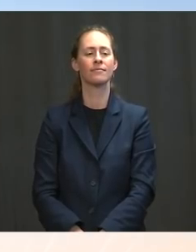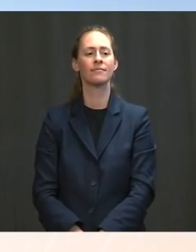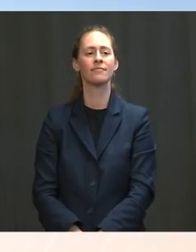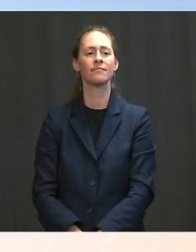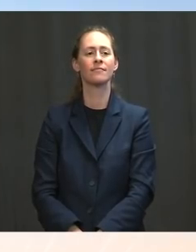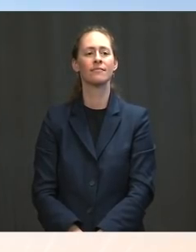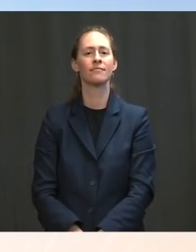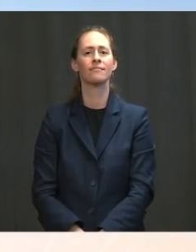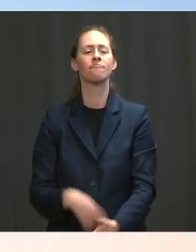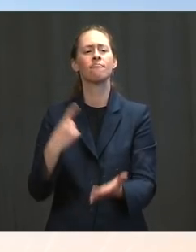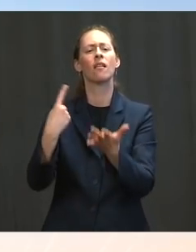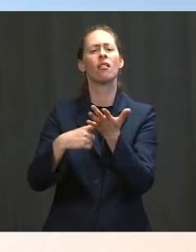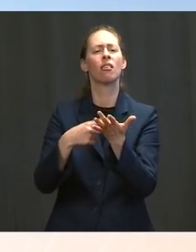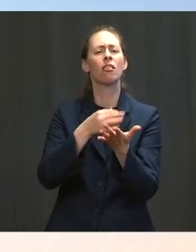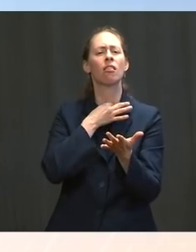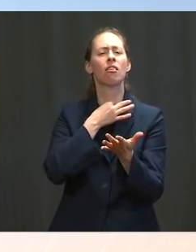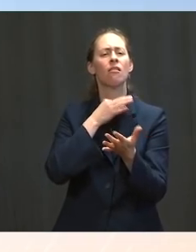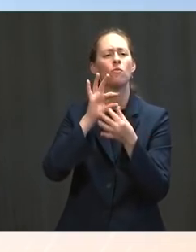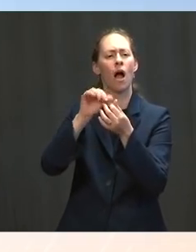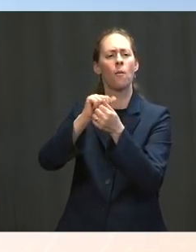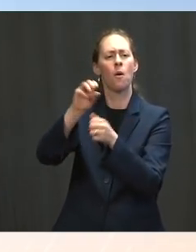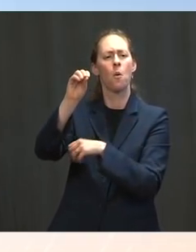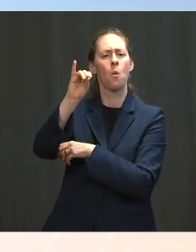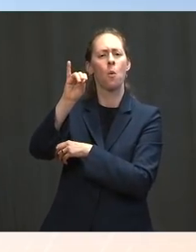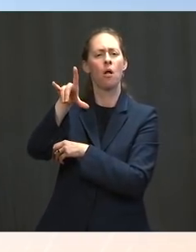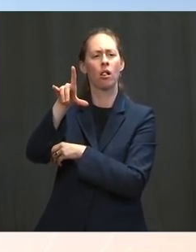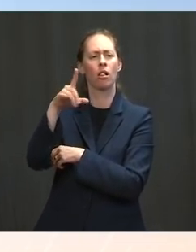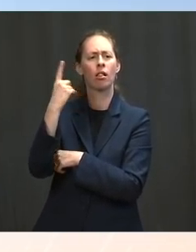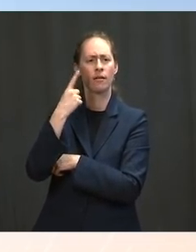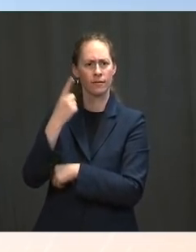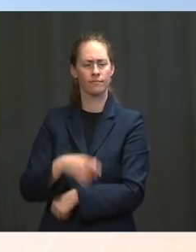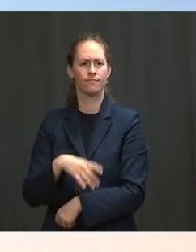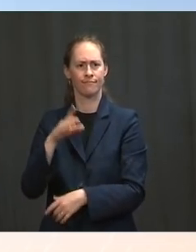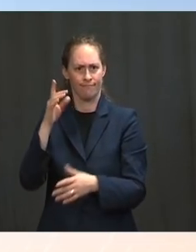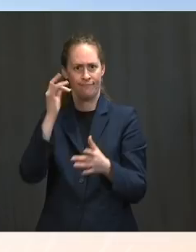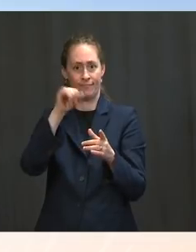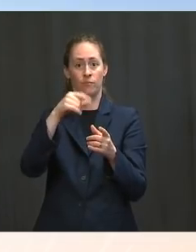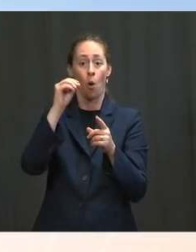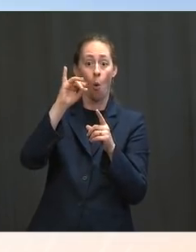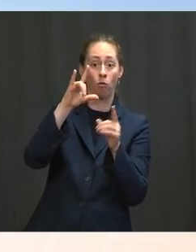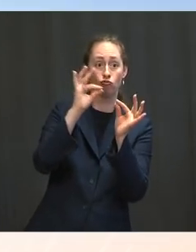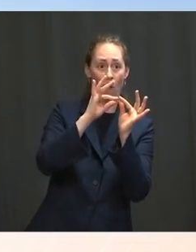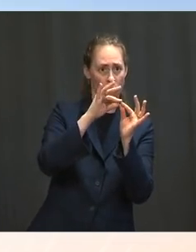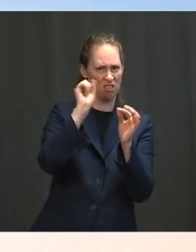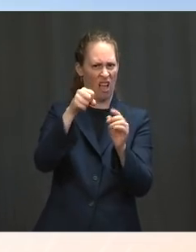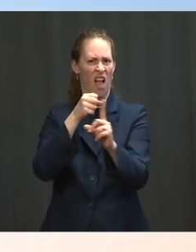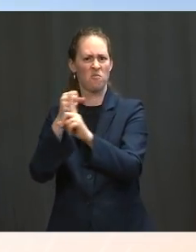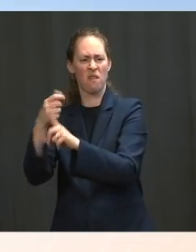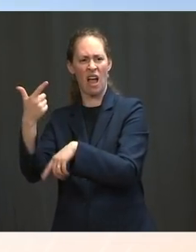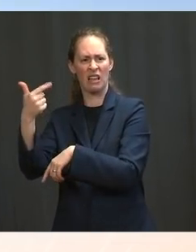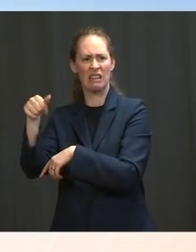to the sort of impact on actual gas prices; I think it's over $3 a gallon now.